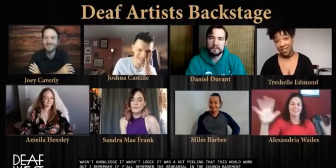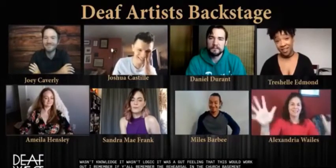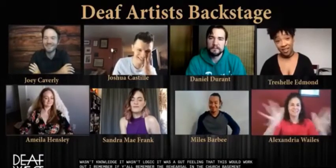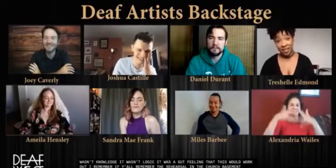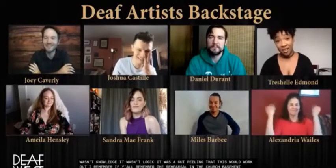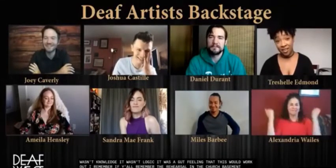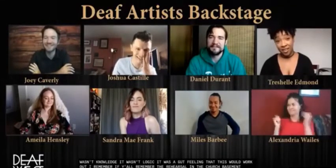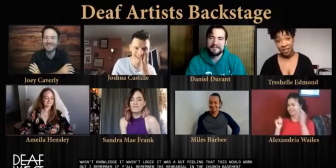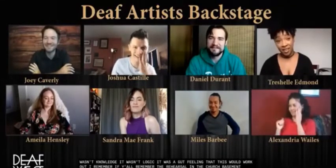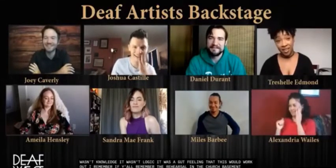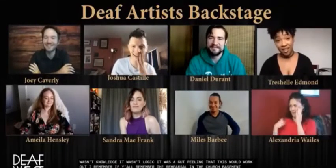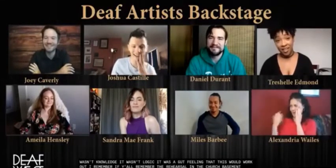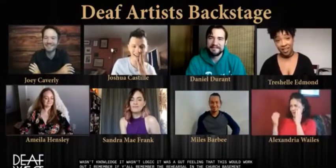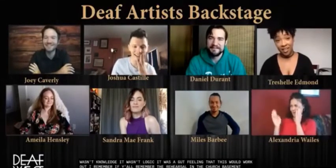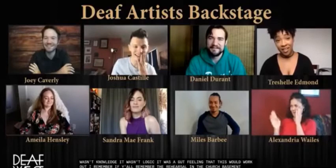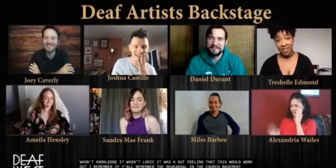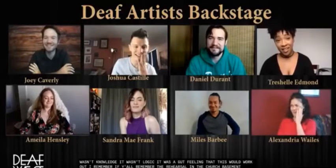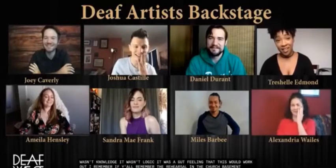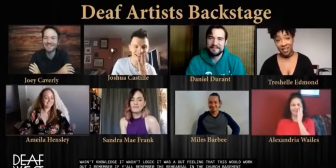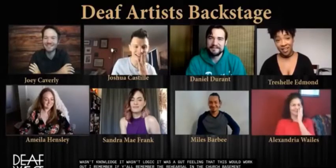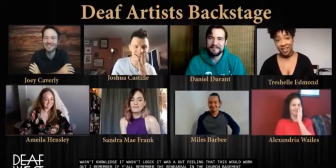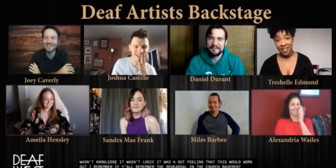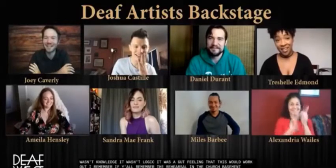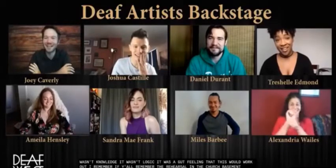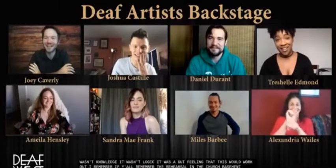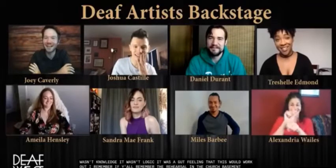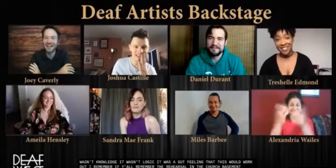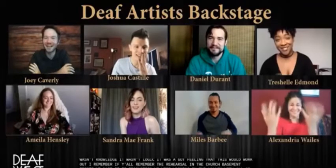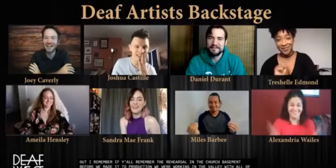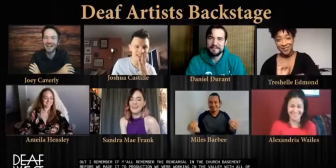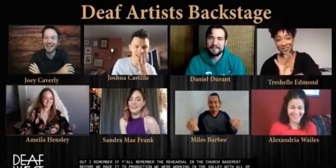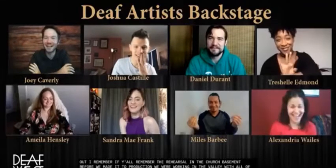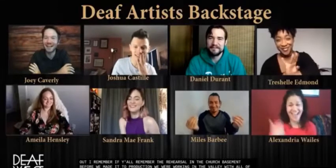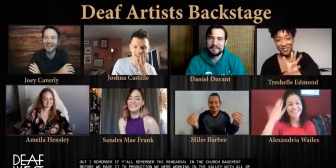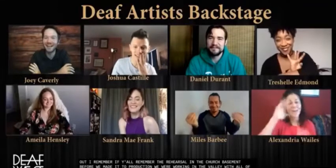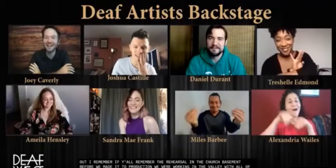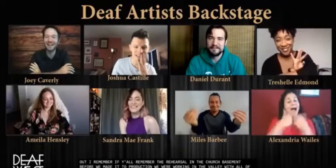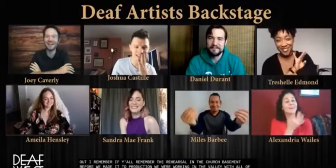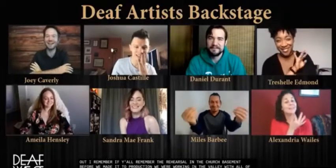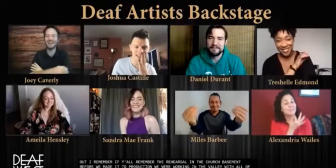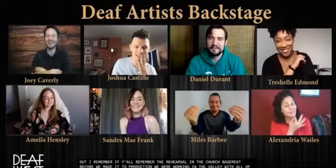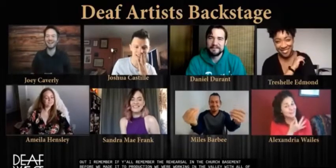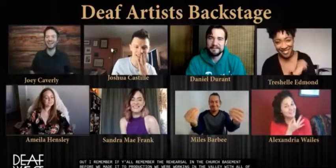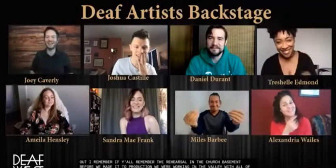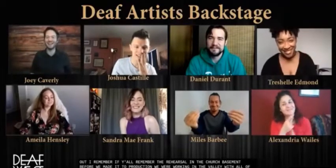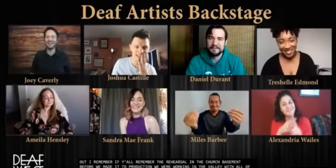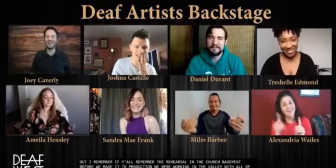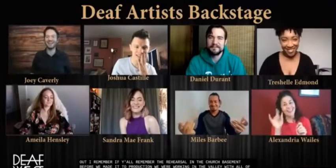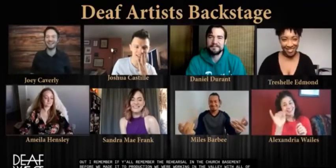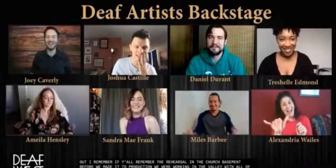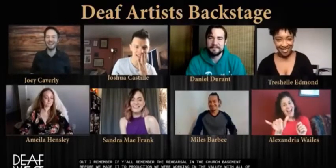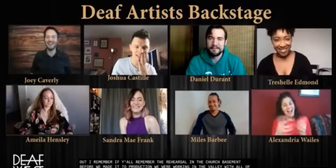It was a smell in the air. It was an emotion. And I even said to Michael. I believe that we were going to take the show to Broadway.